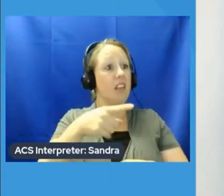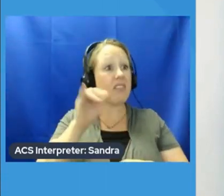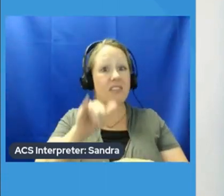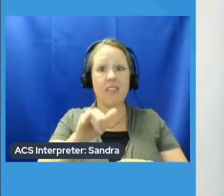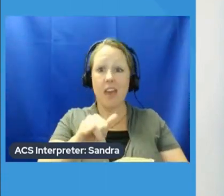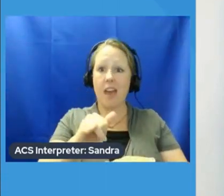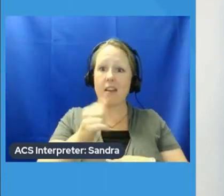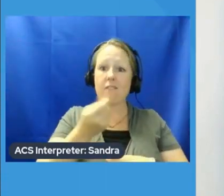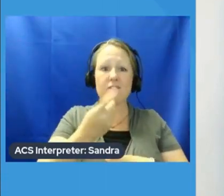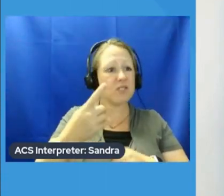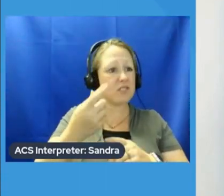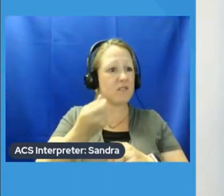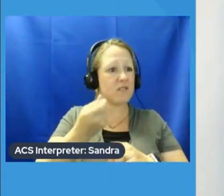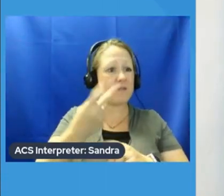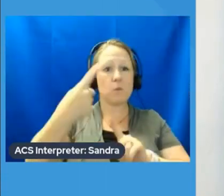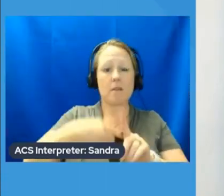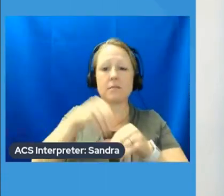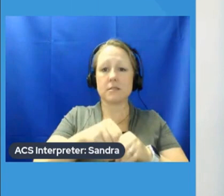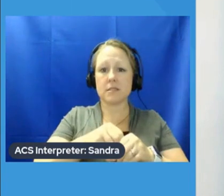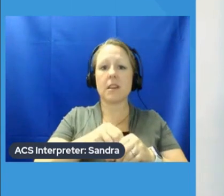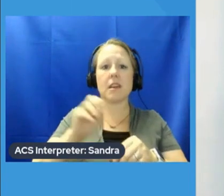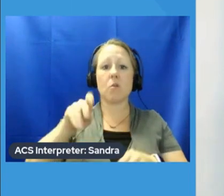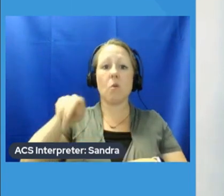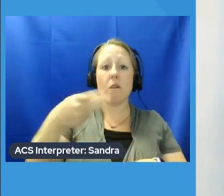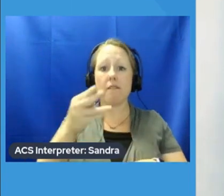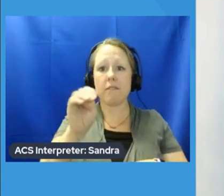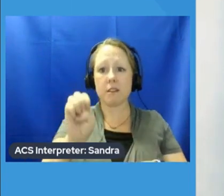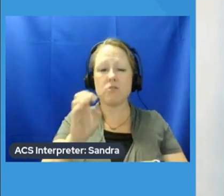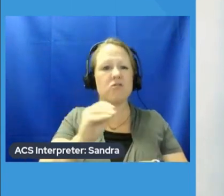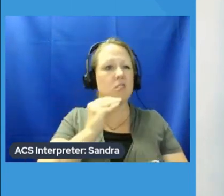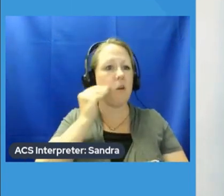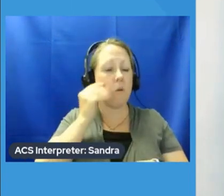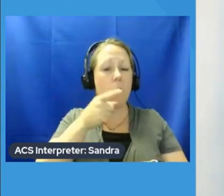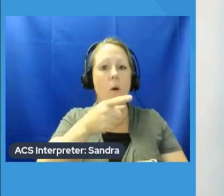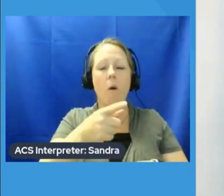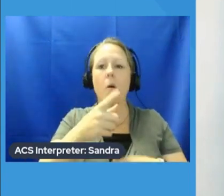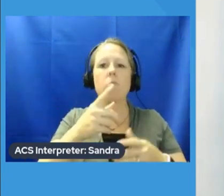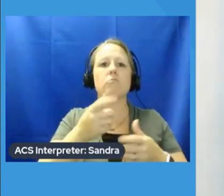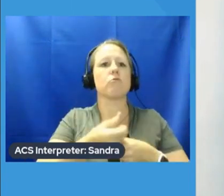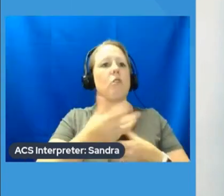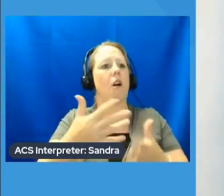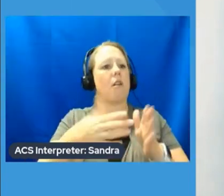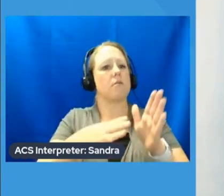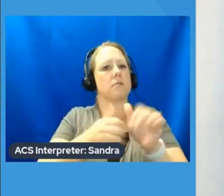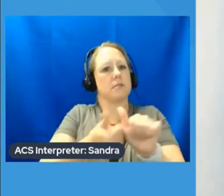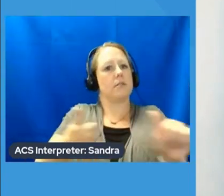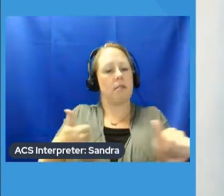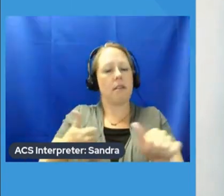And we know how important those early years are for young children. The deprivation had an impact